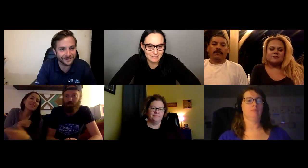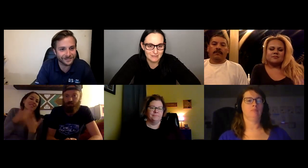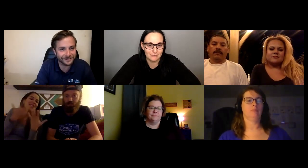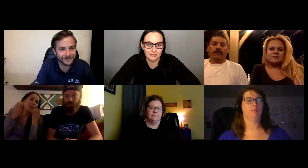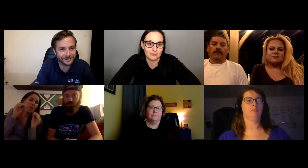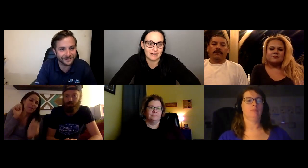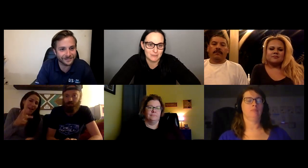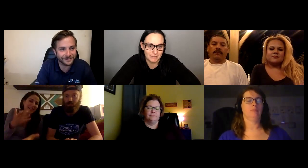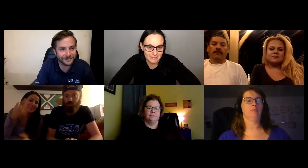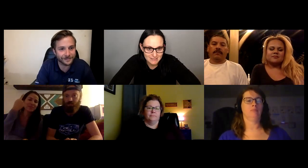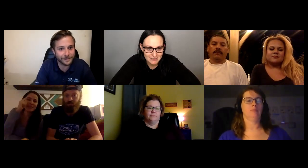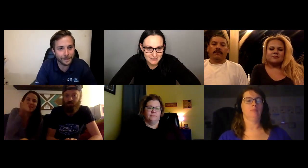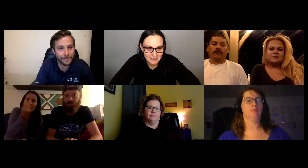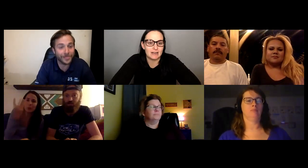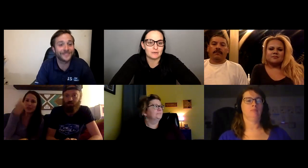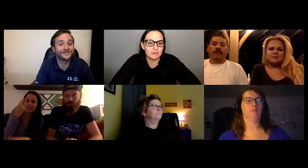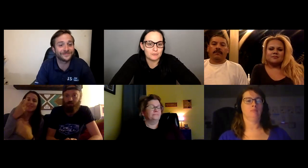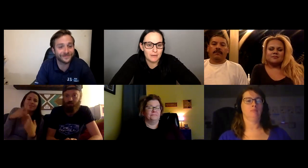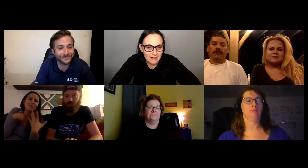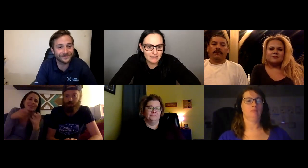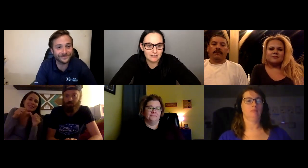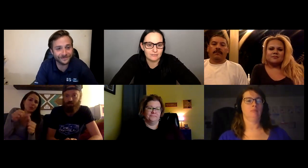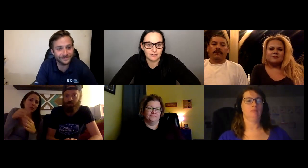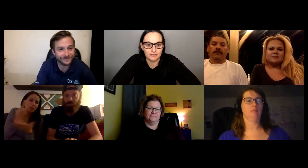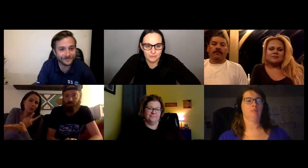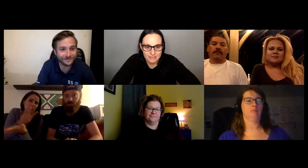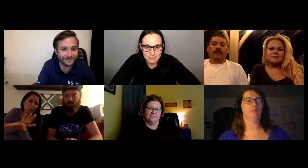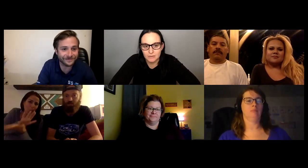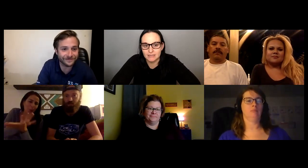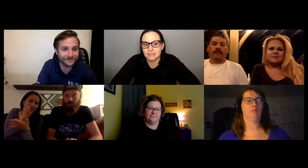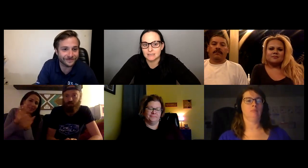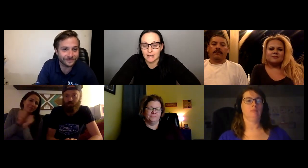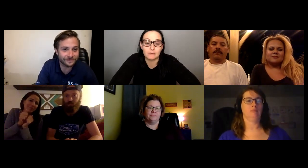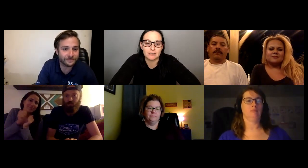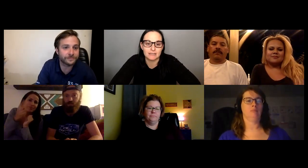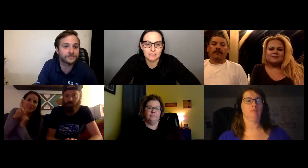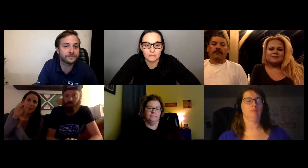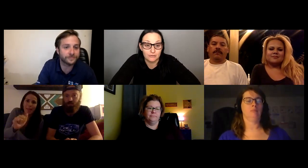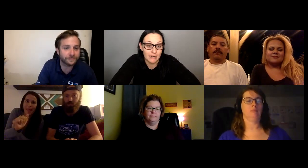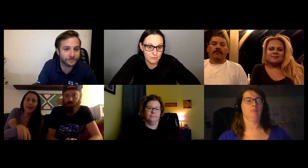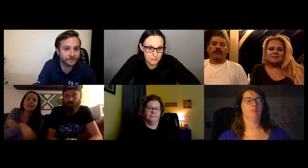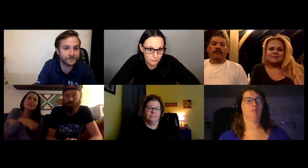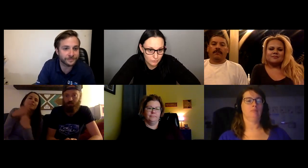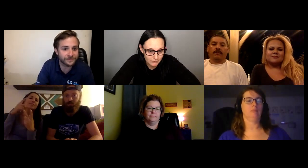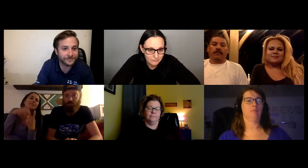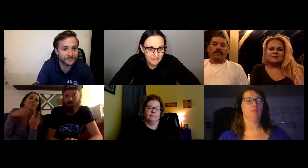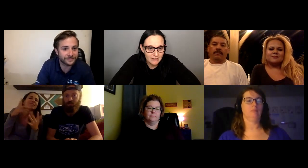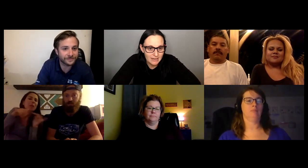and great experience and we moved back for a few reasons we wanted to i wanted